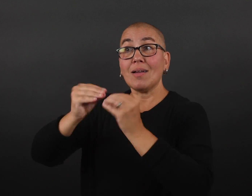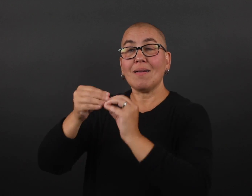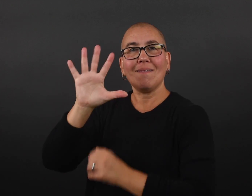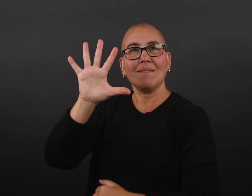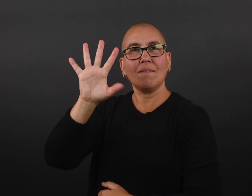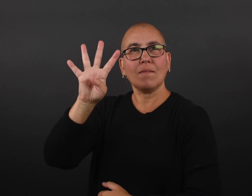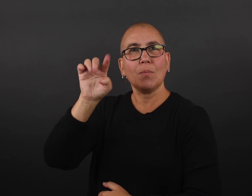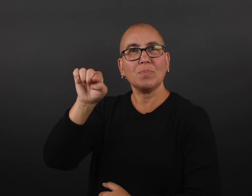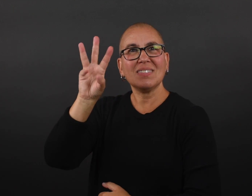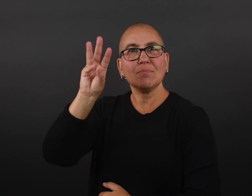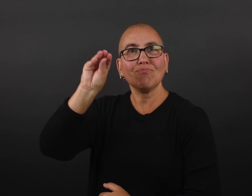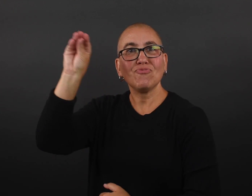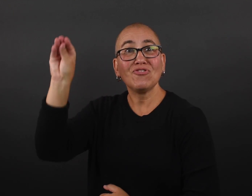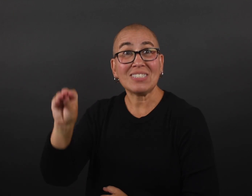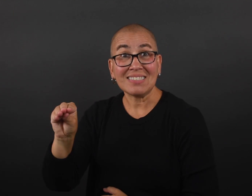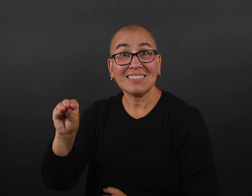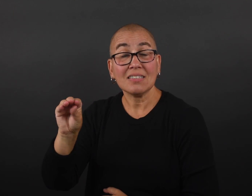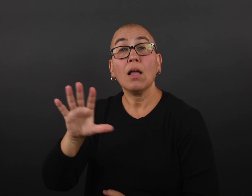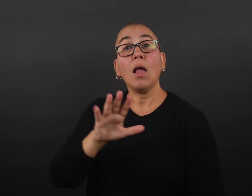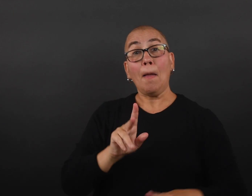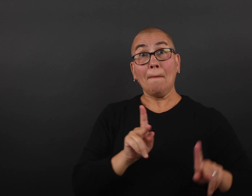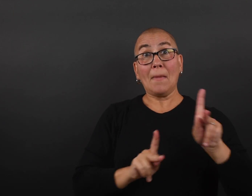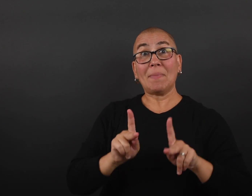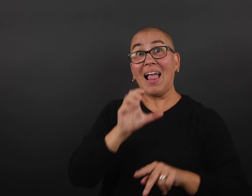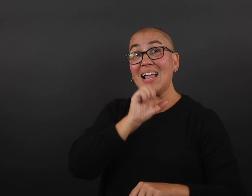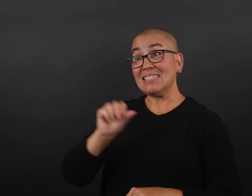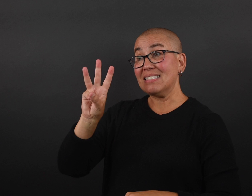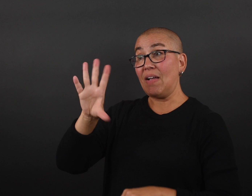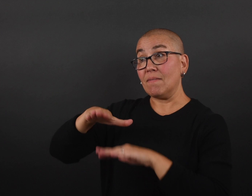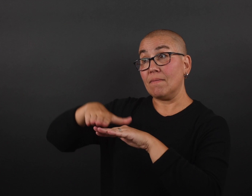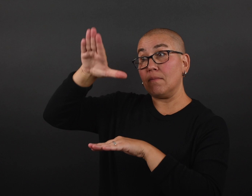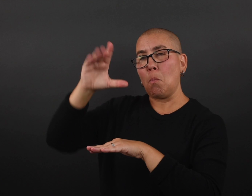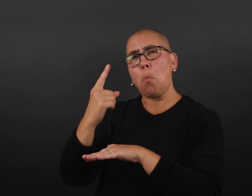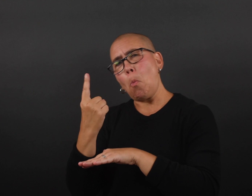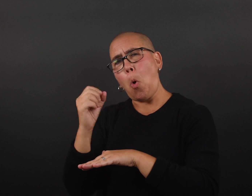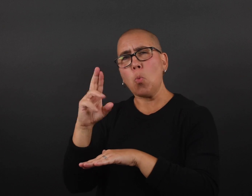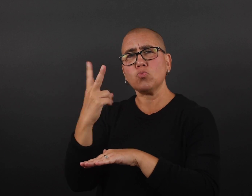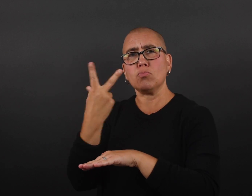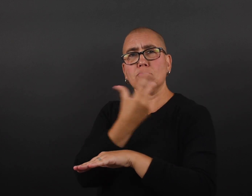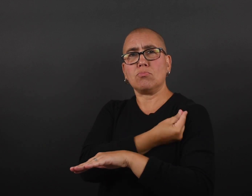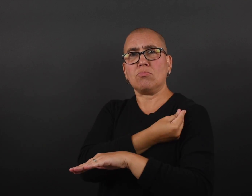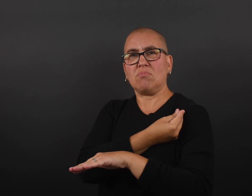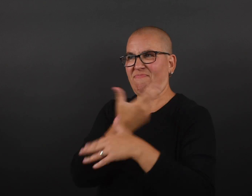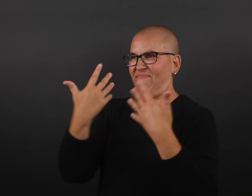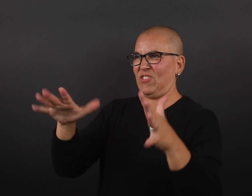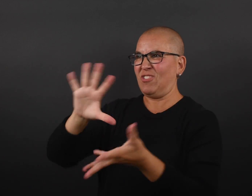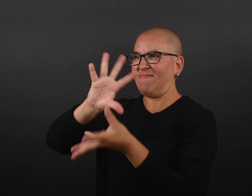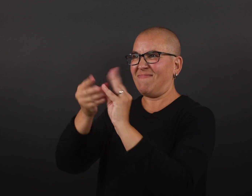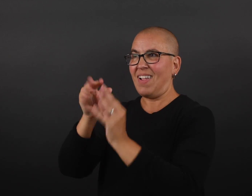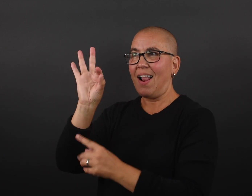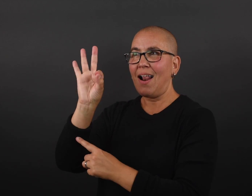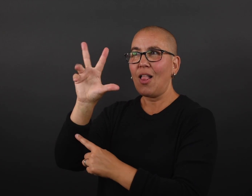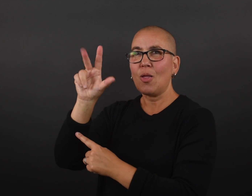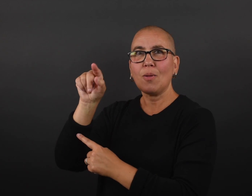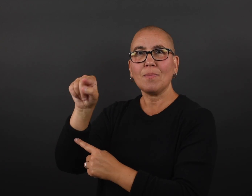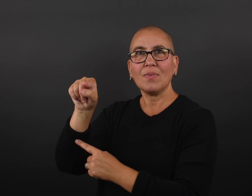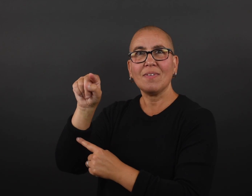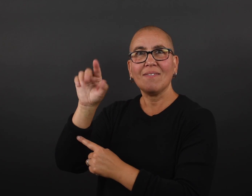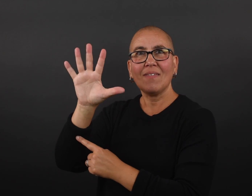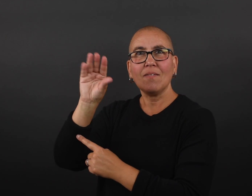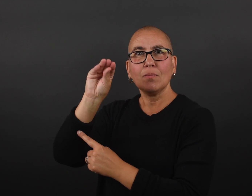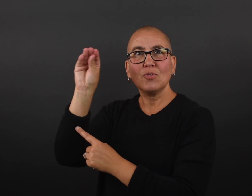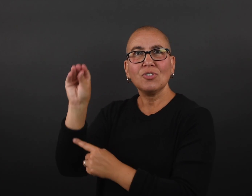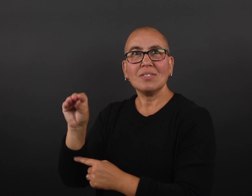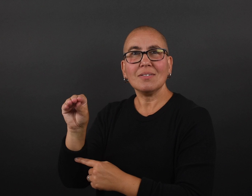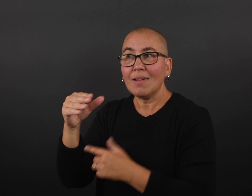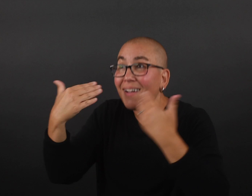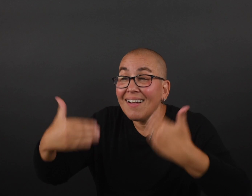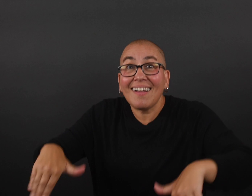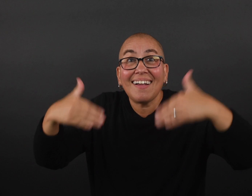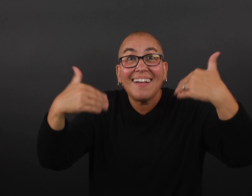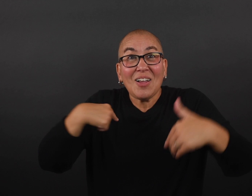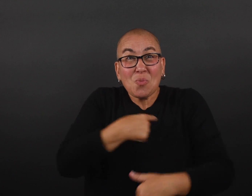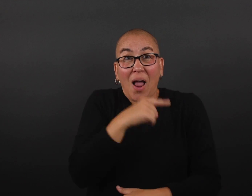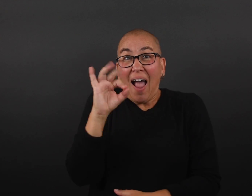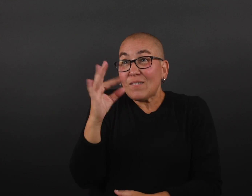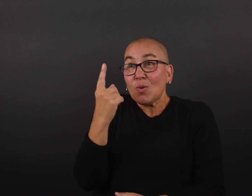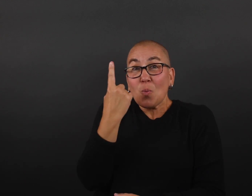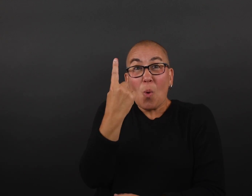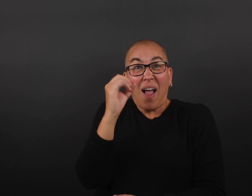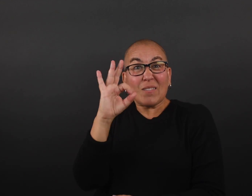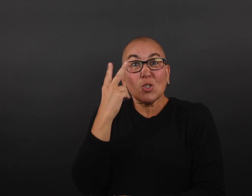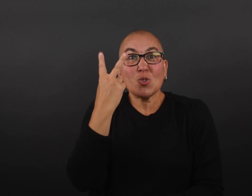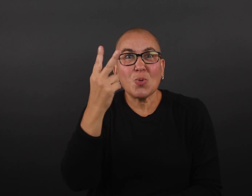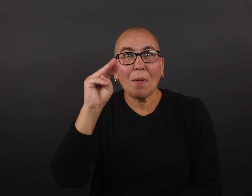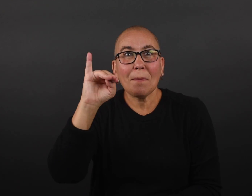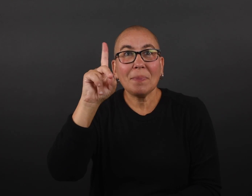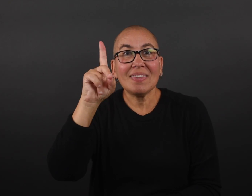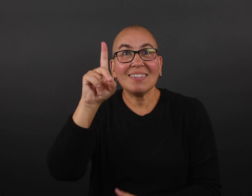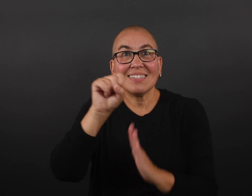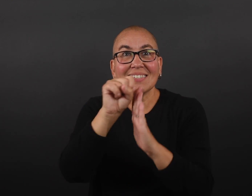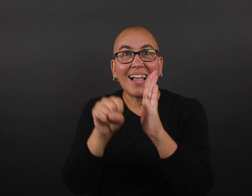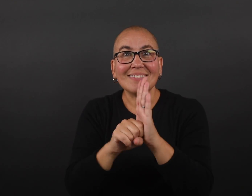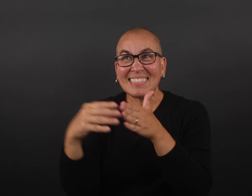vaccination series (54.6%) and residents 65-and-older with at least one vaccine dose (93.2%).